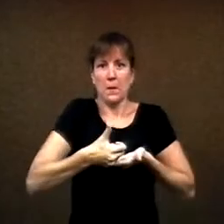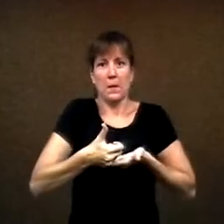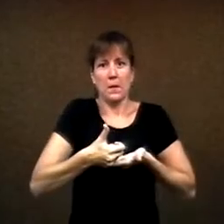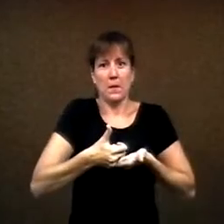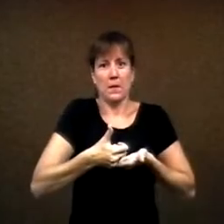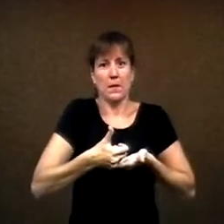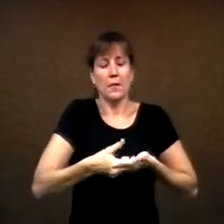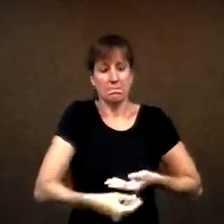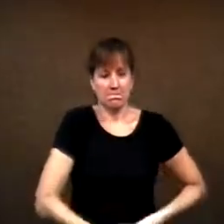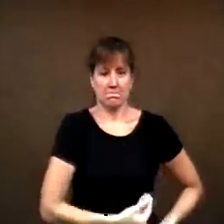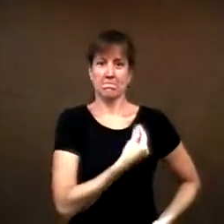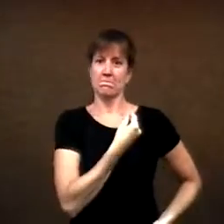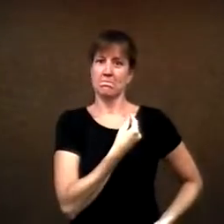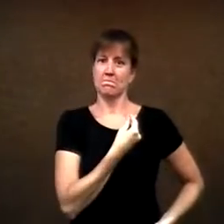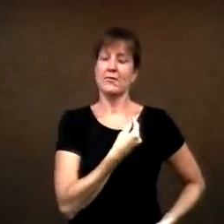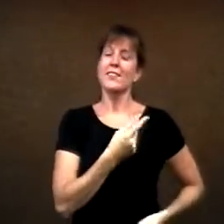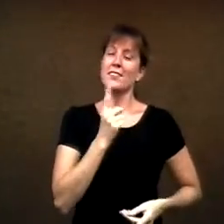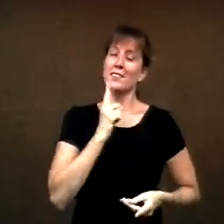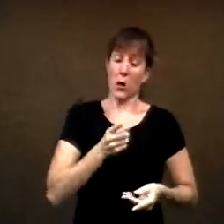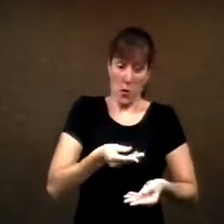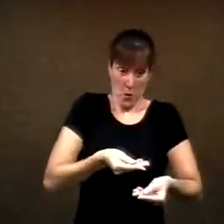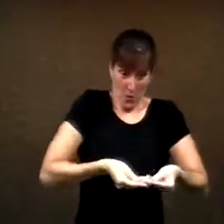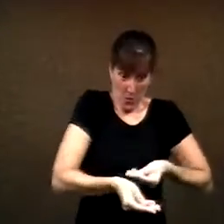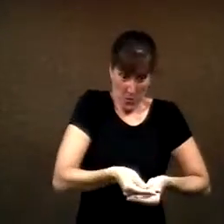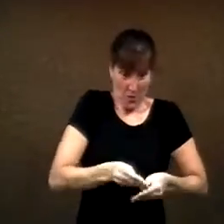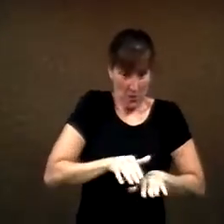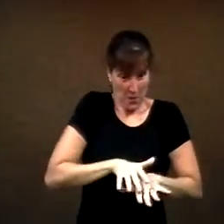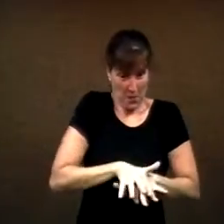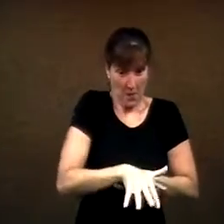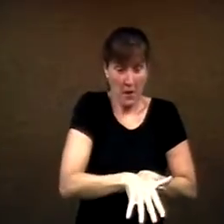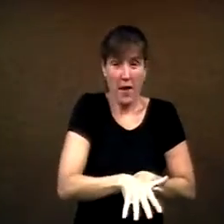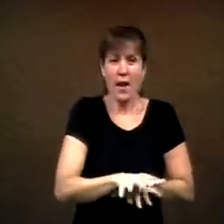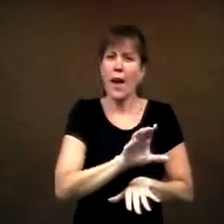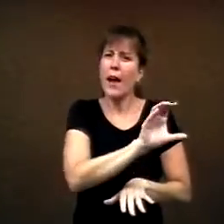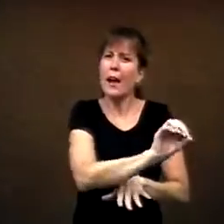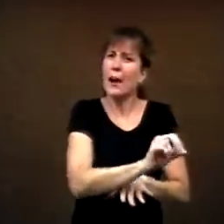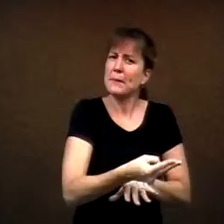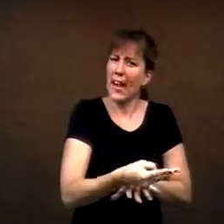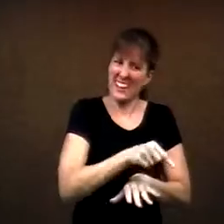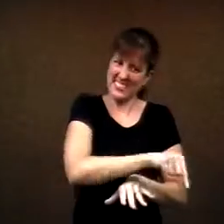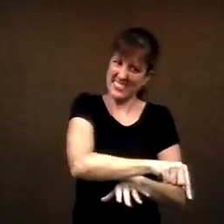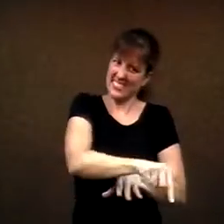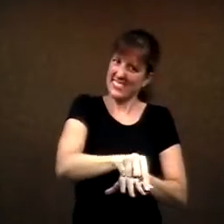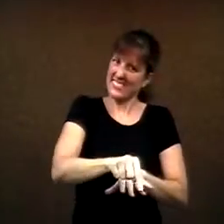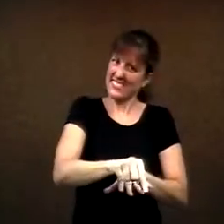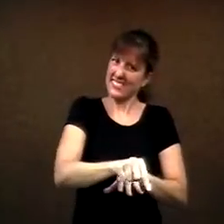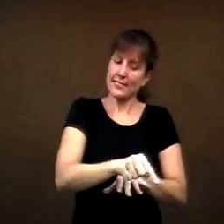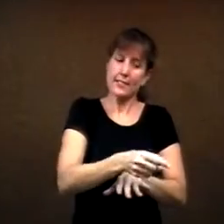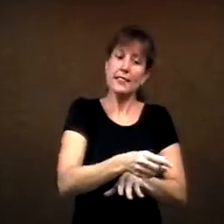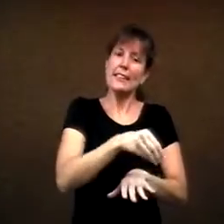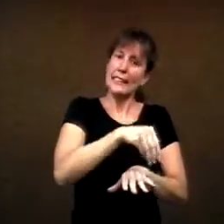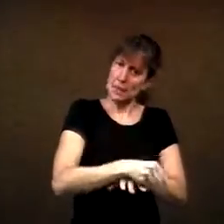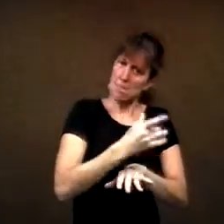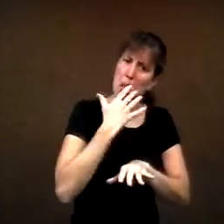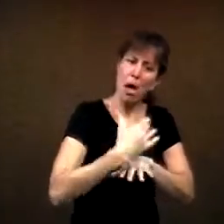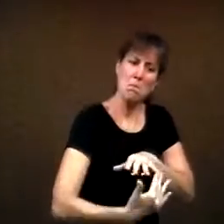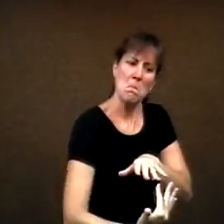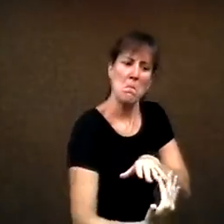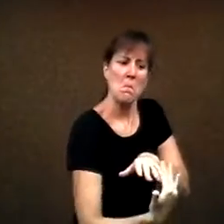carbon dioxide, a gas, is dissolved in blood, and it continues to go back up to the heart.